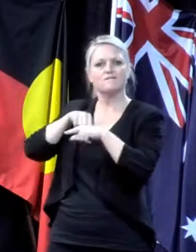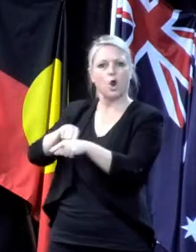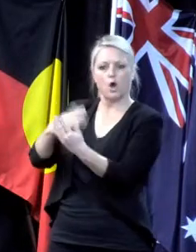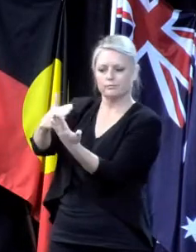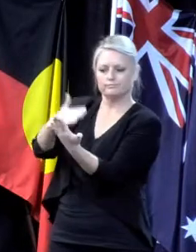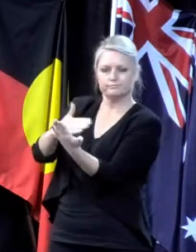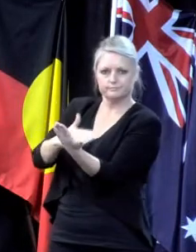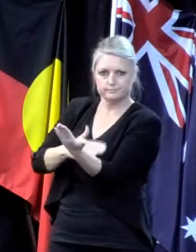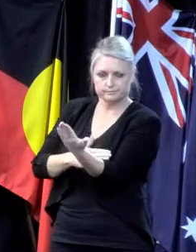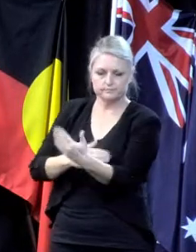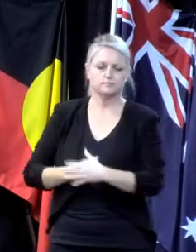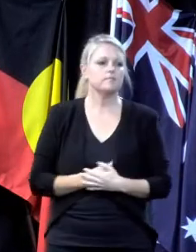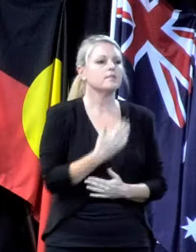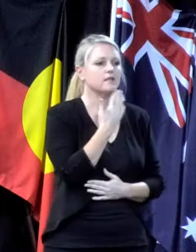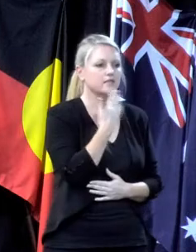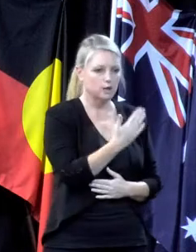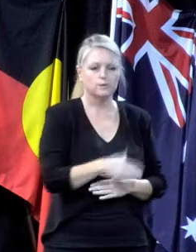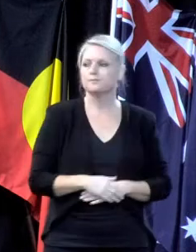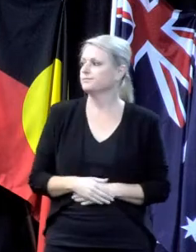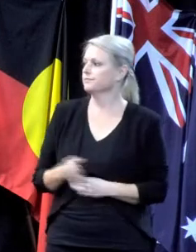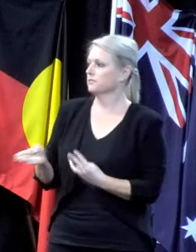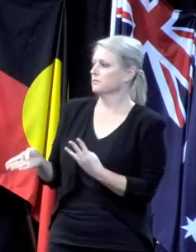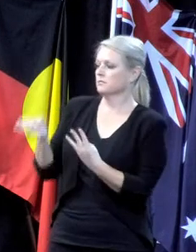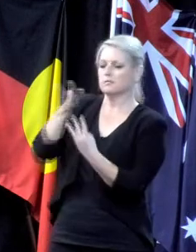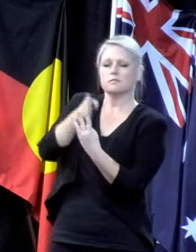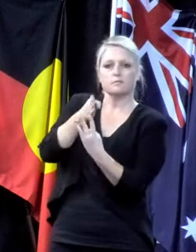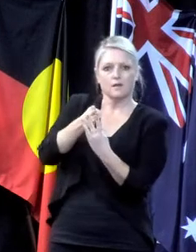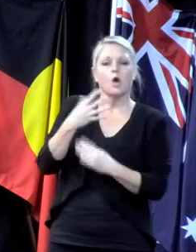Ms. Kauppila. We have the Responsible Plan for Students' Behavior.